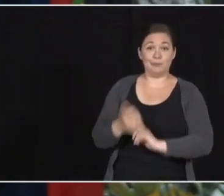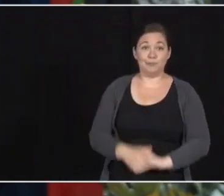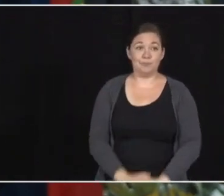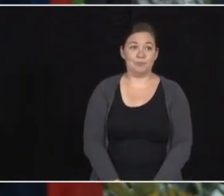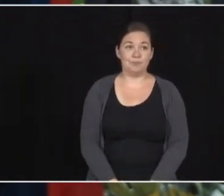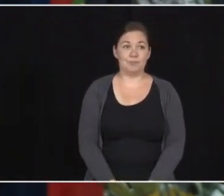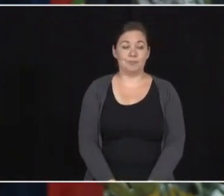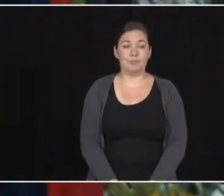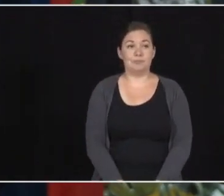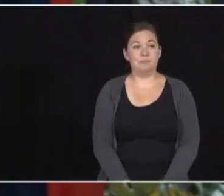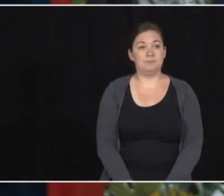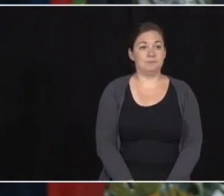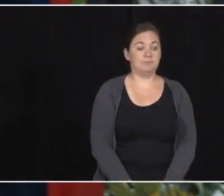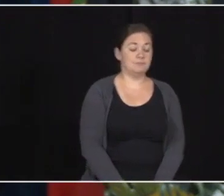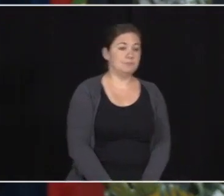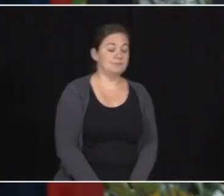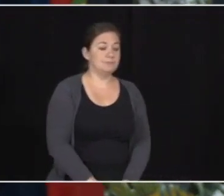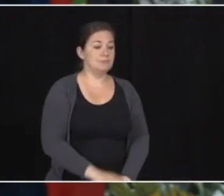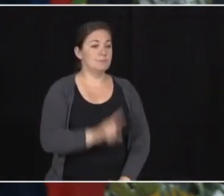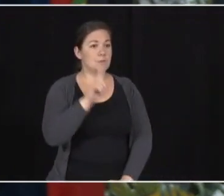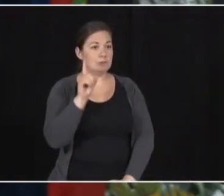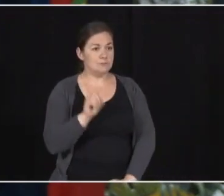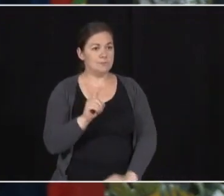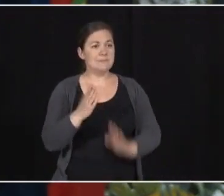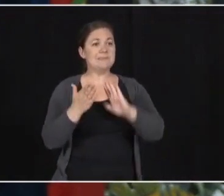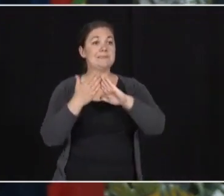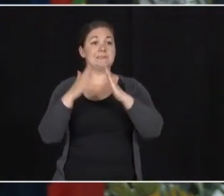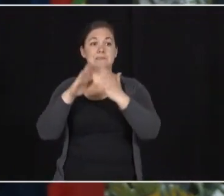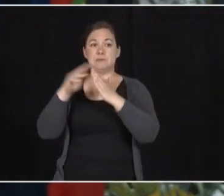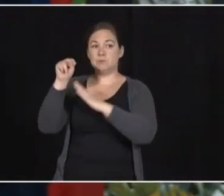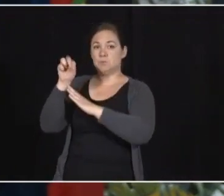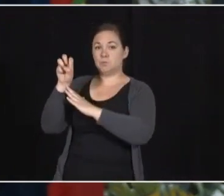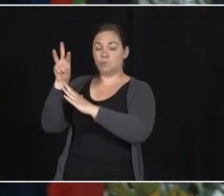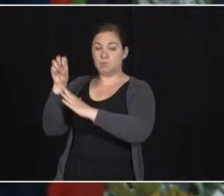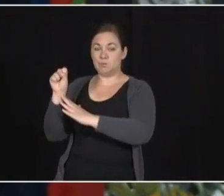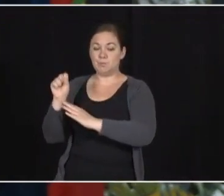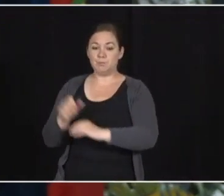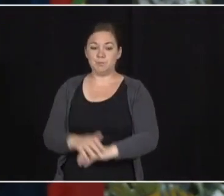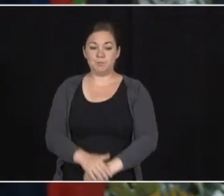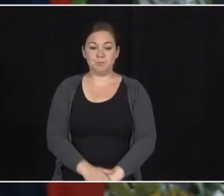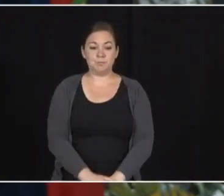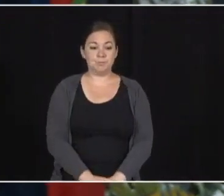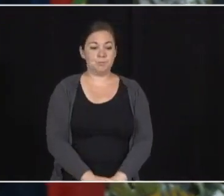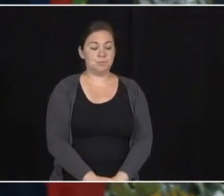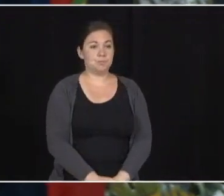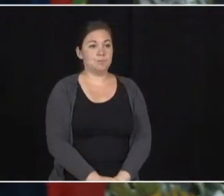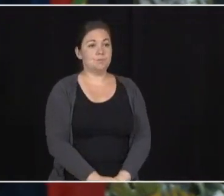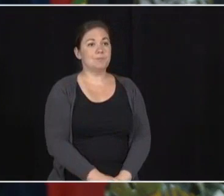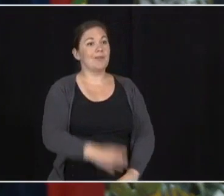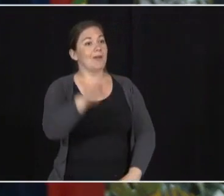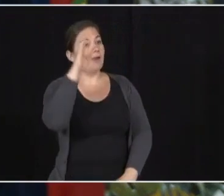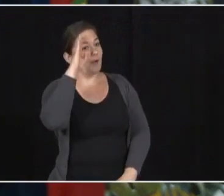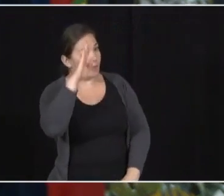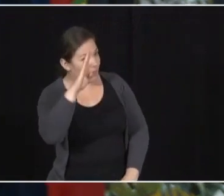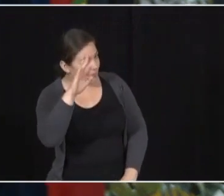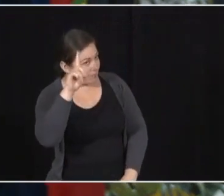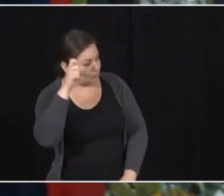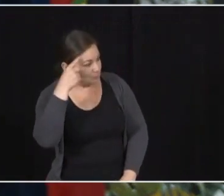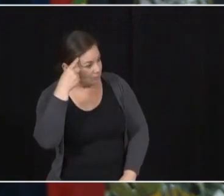Next question comes from Cynthia Mulligan from city news. Please go ahead. Hello, Premier. Hi, Cynthia.